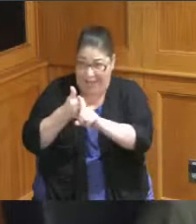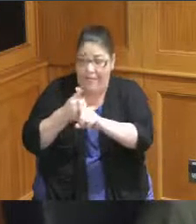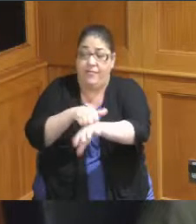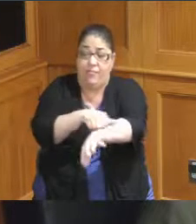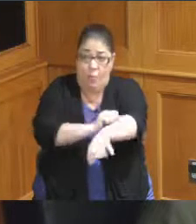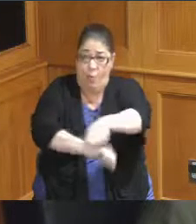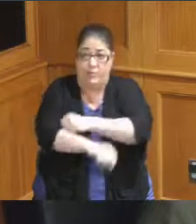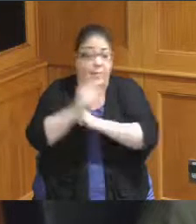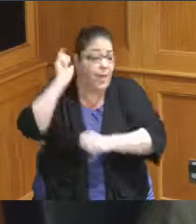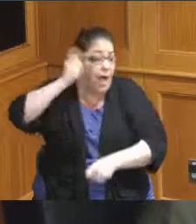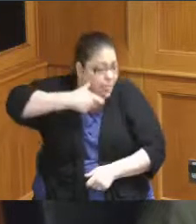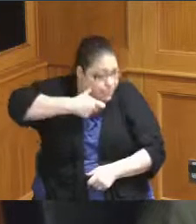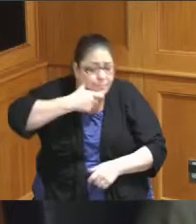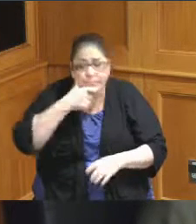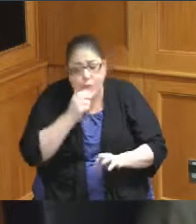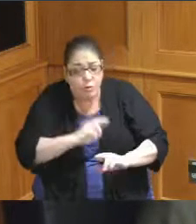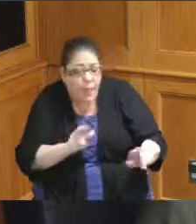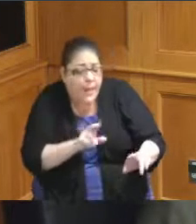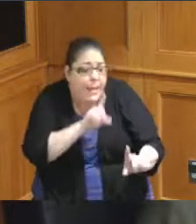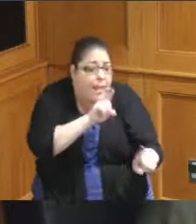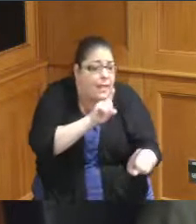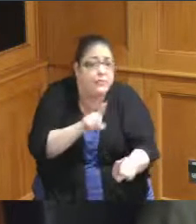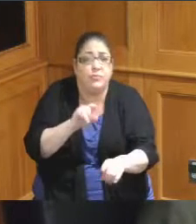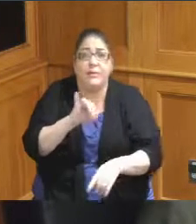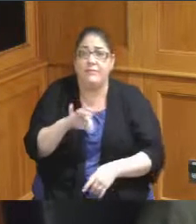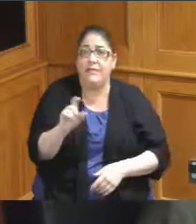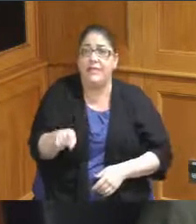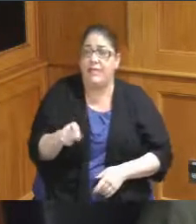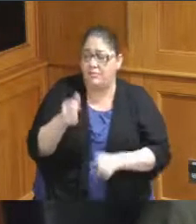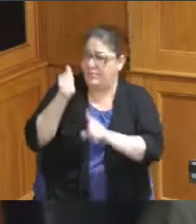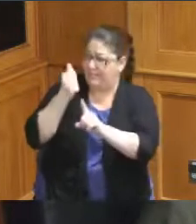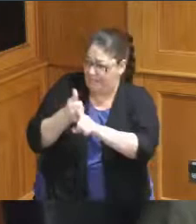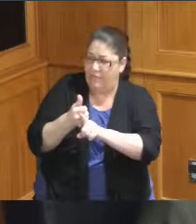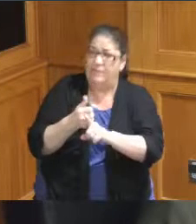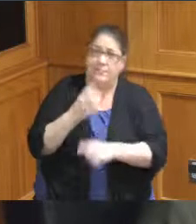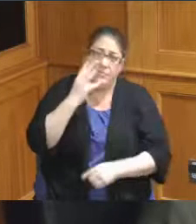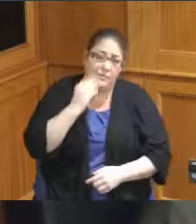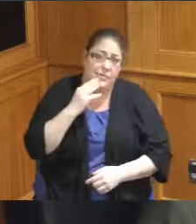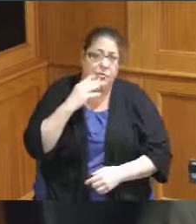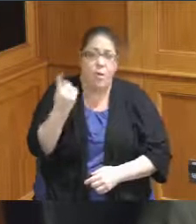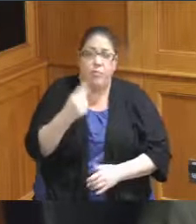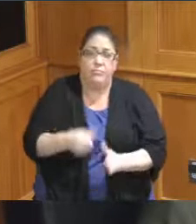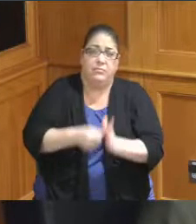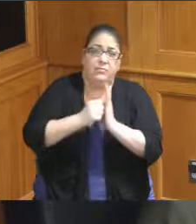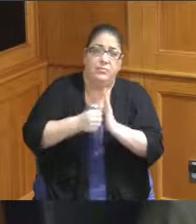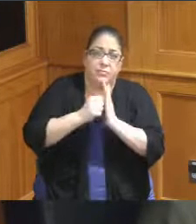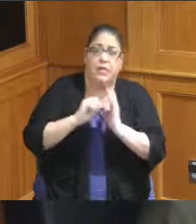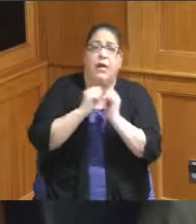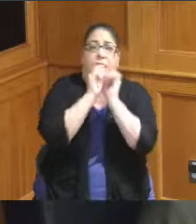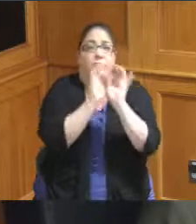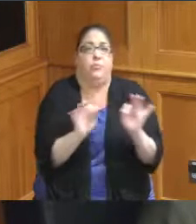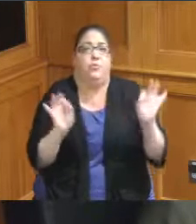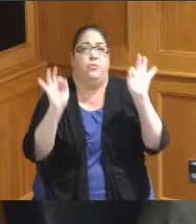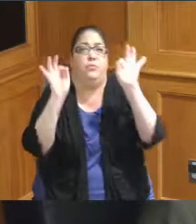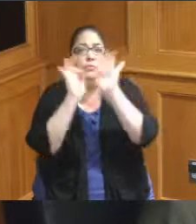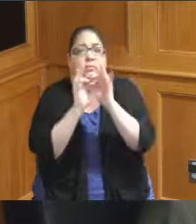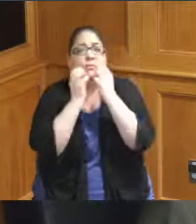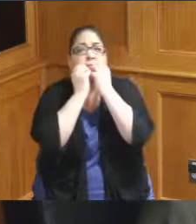phones if we need it just everything because you always emphasize to us how important 9-1-1 is and